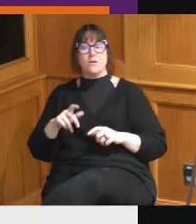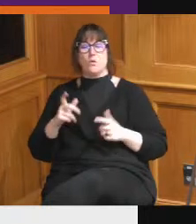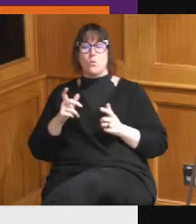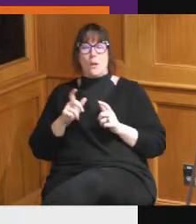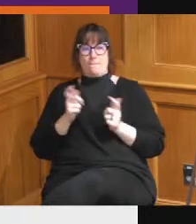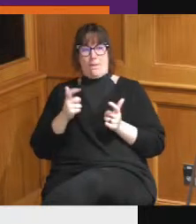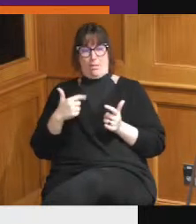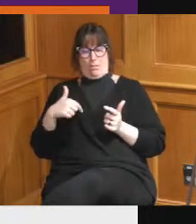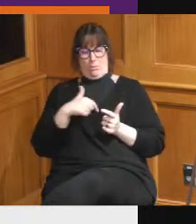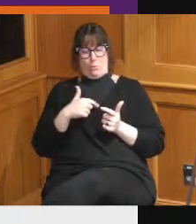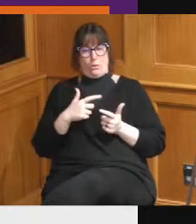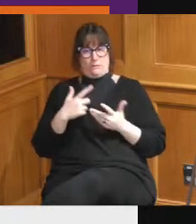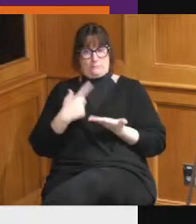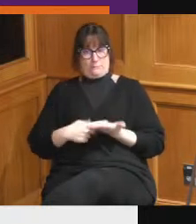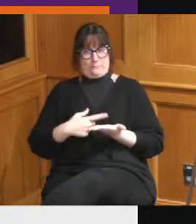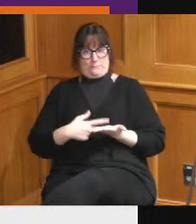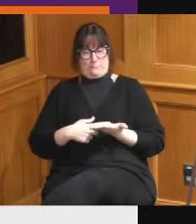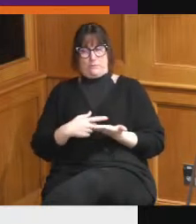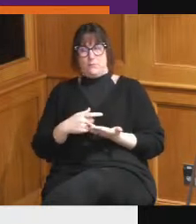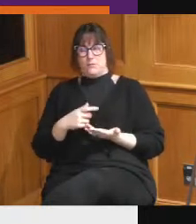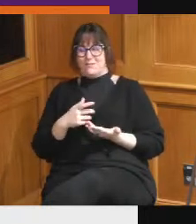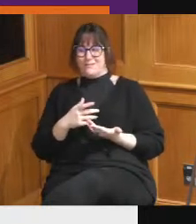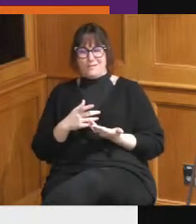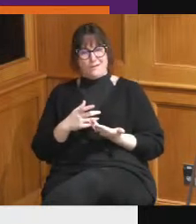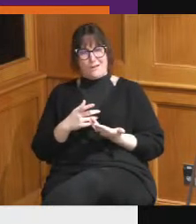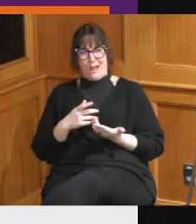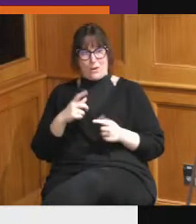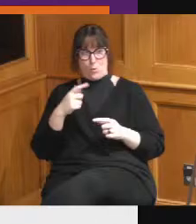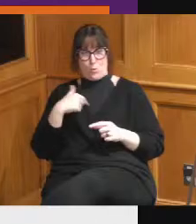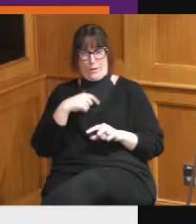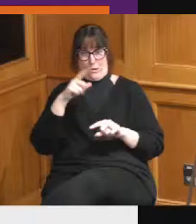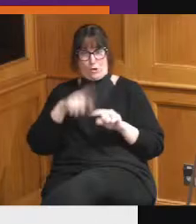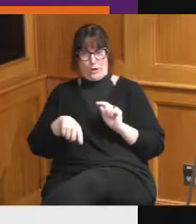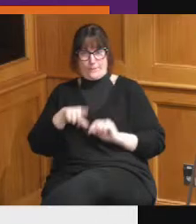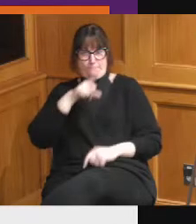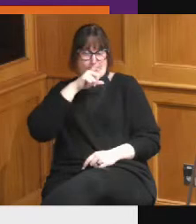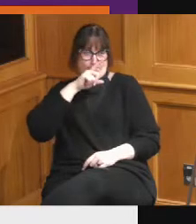cannot it just as a fact that can never go unset is starting in basically when we got started in